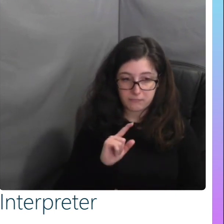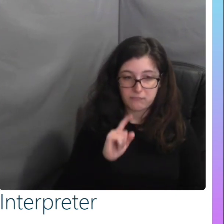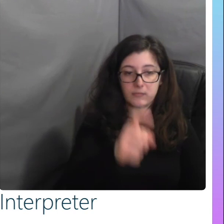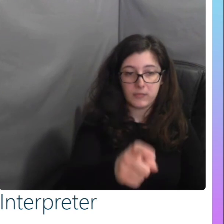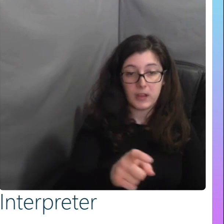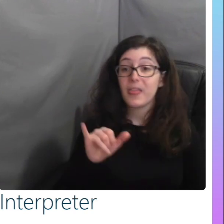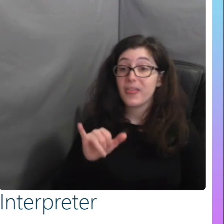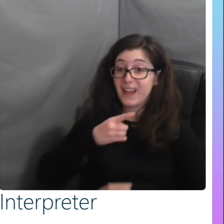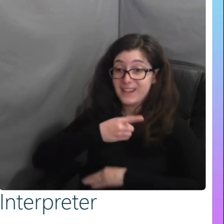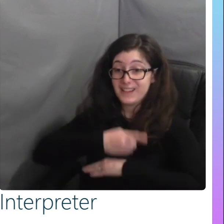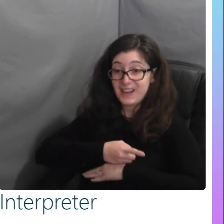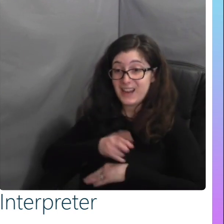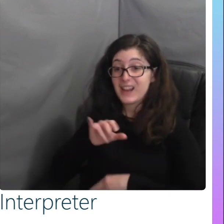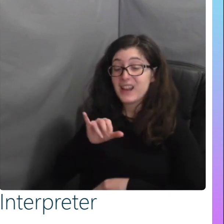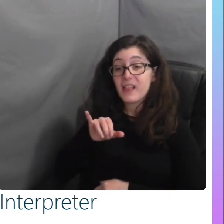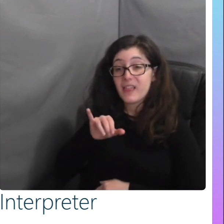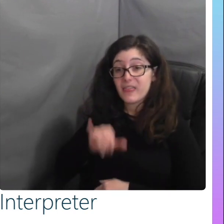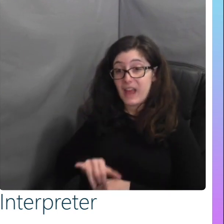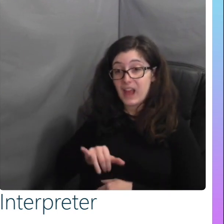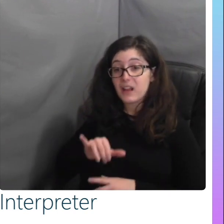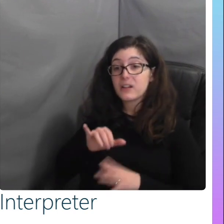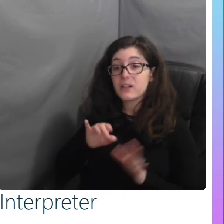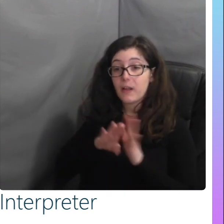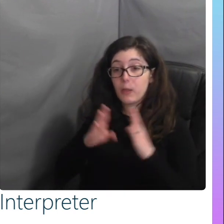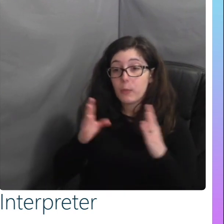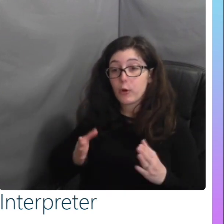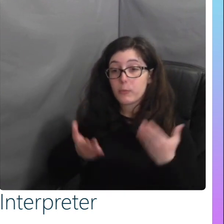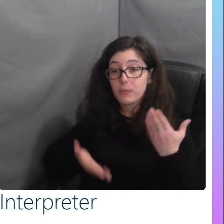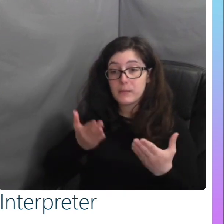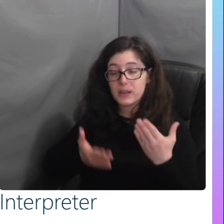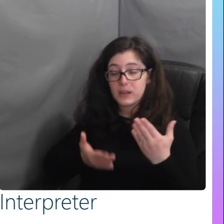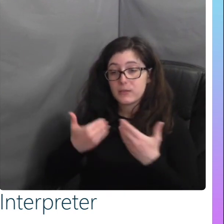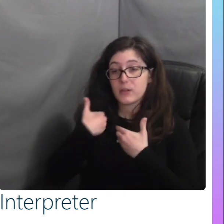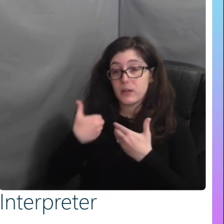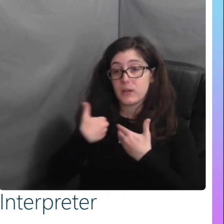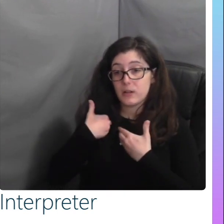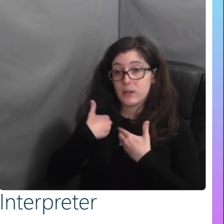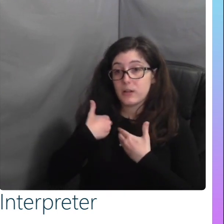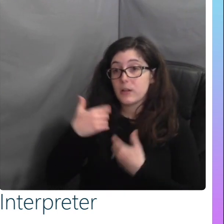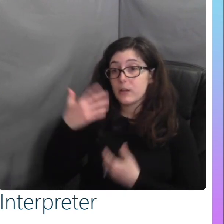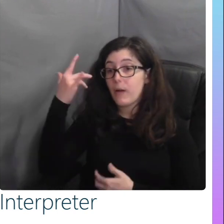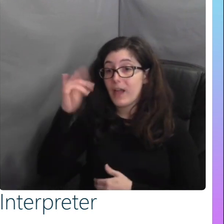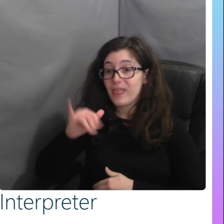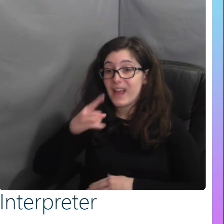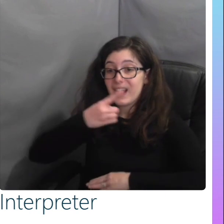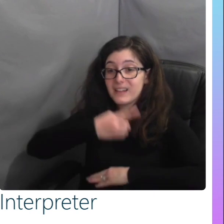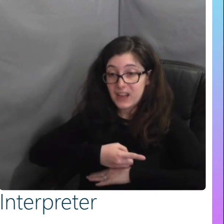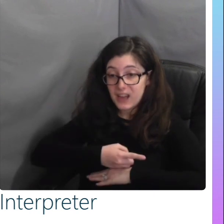assuming your contract provides for that, because on that day, they've asserted that it's accessible.